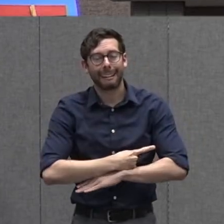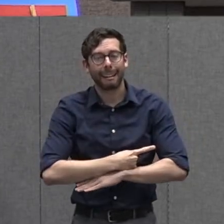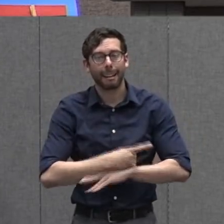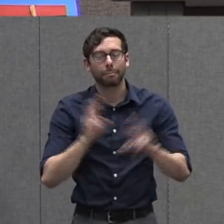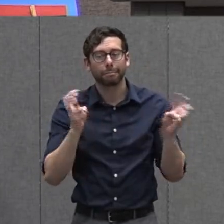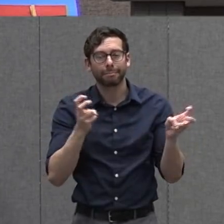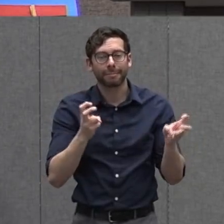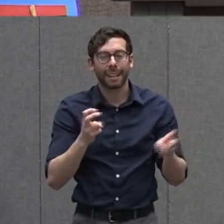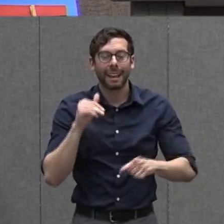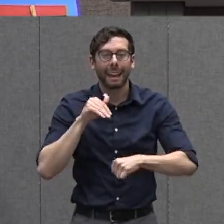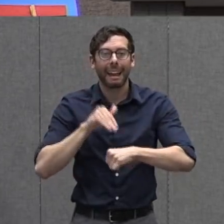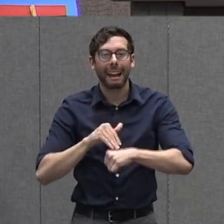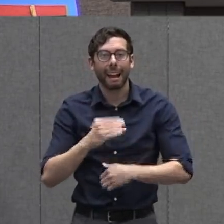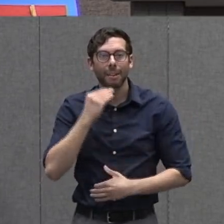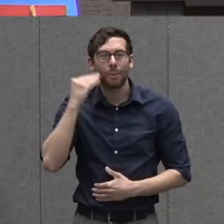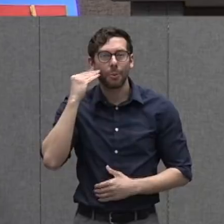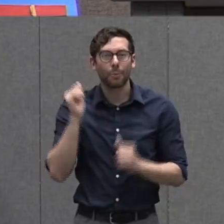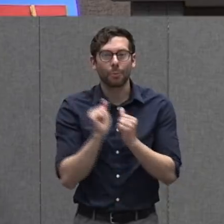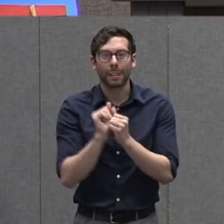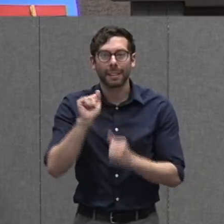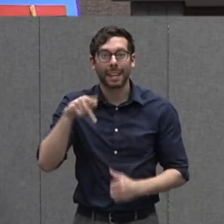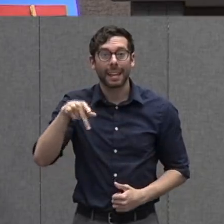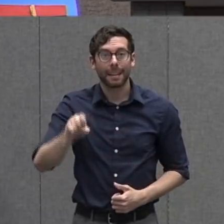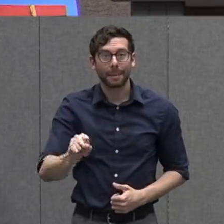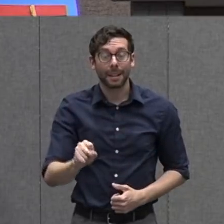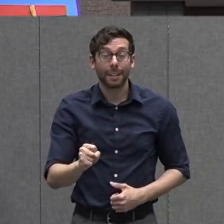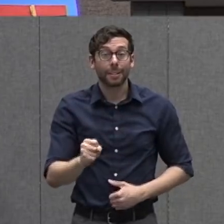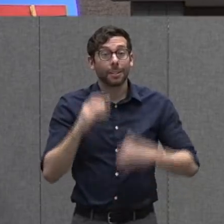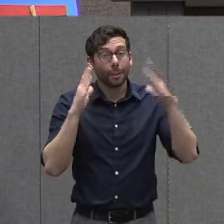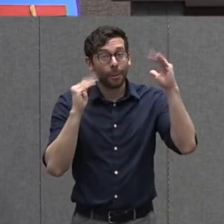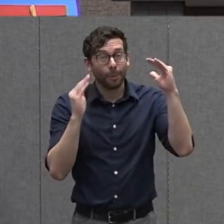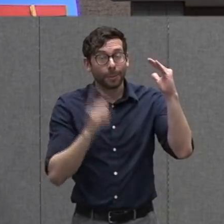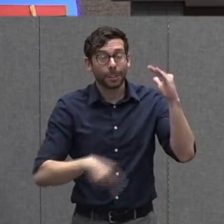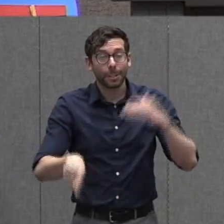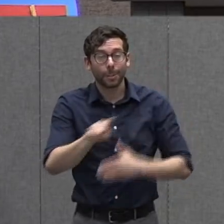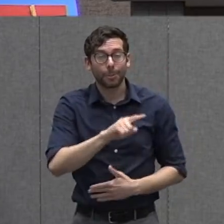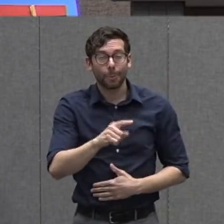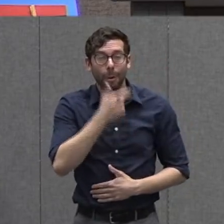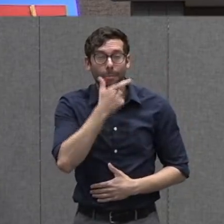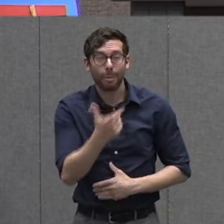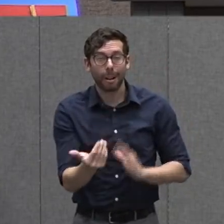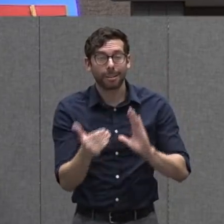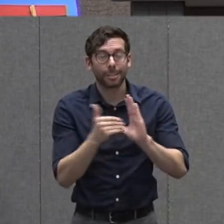because there's going to be a very special guest with Miss Lori who you're going to love.